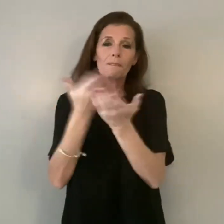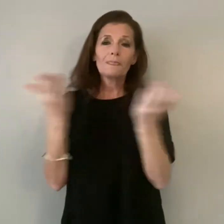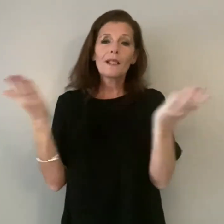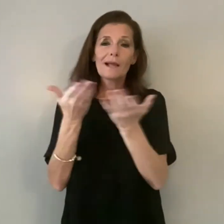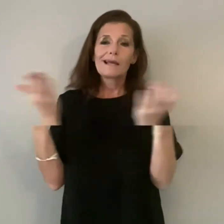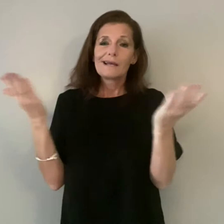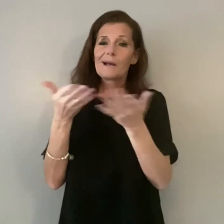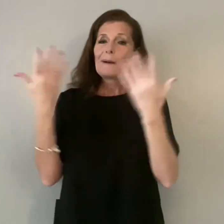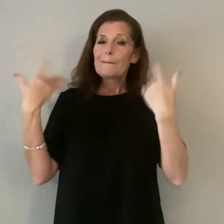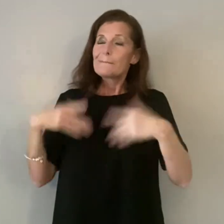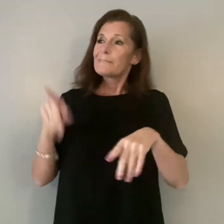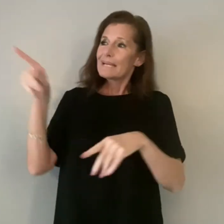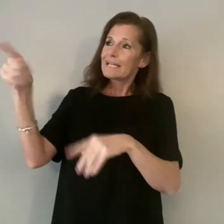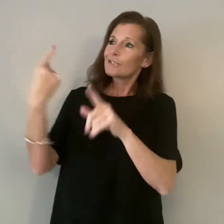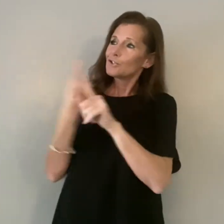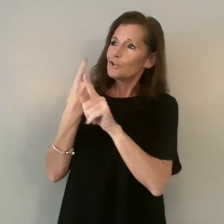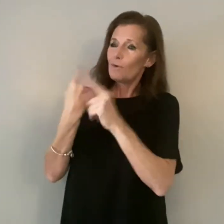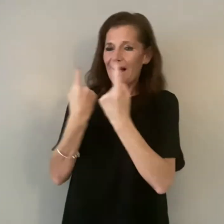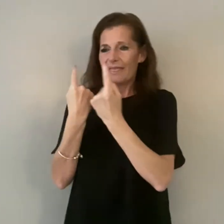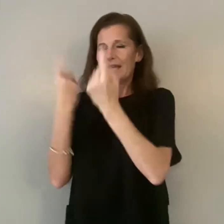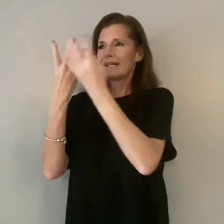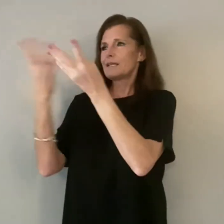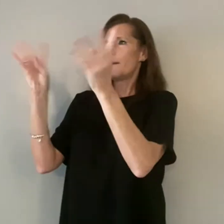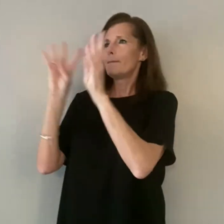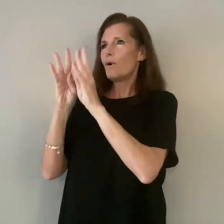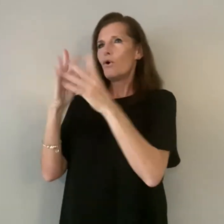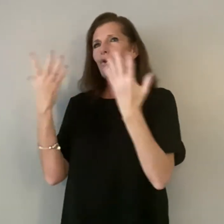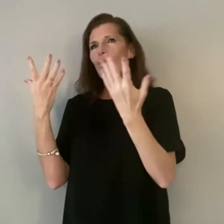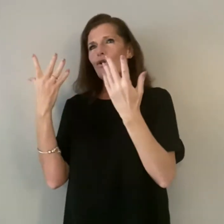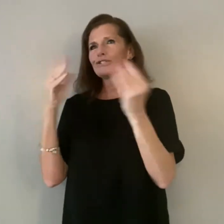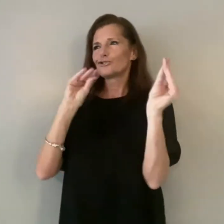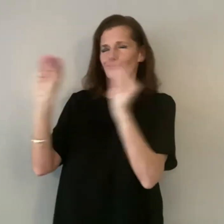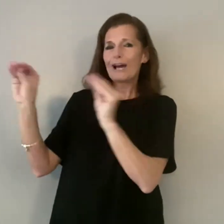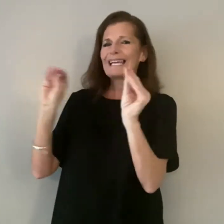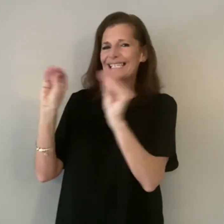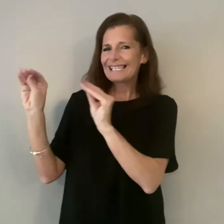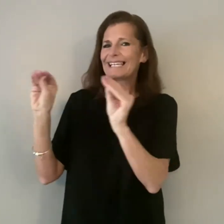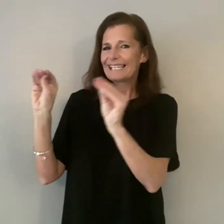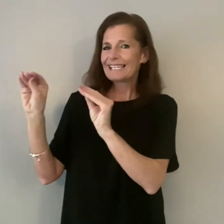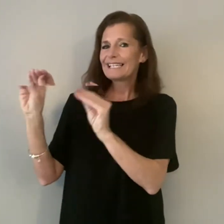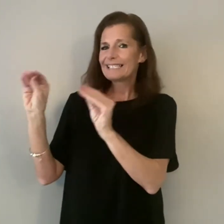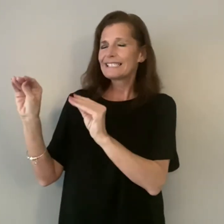I mean, you're sort of talking about things which border on the idea of training right.